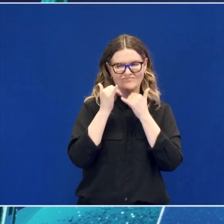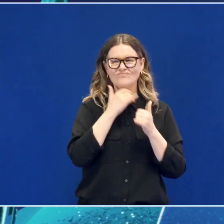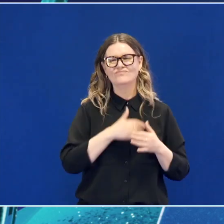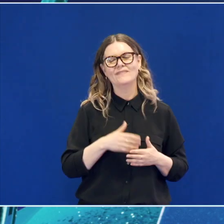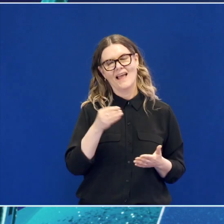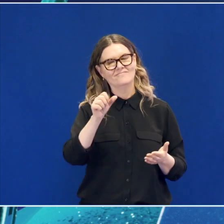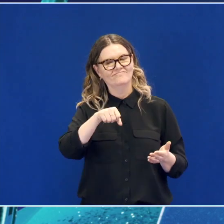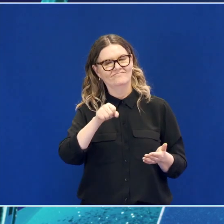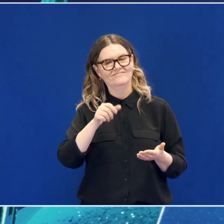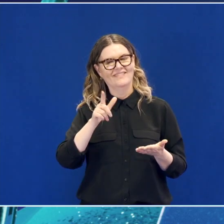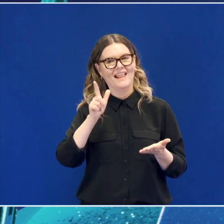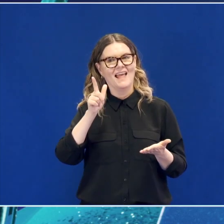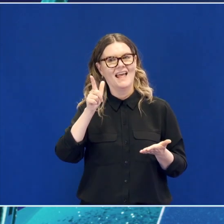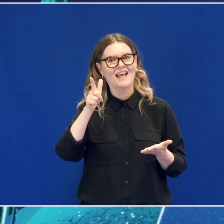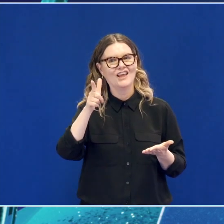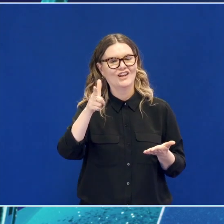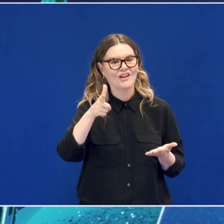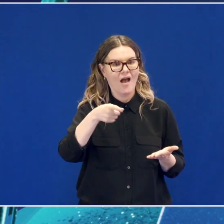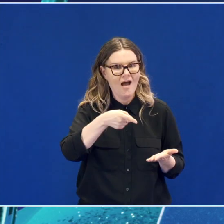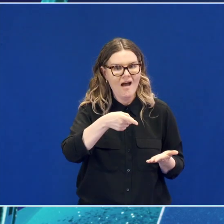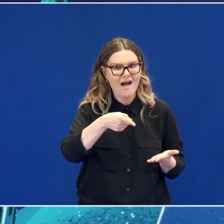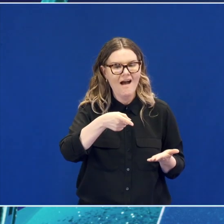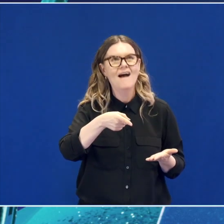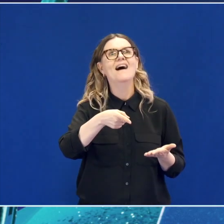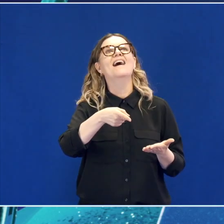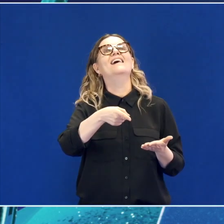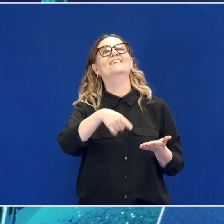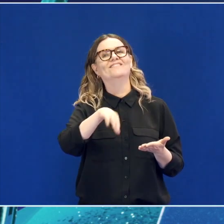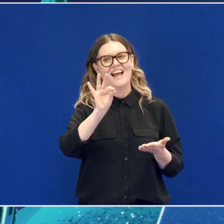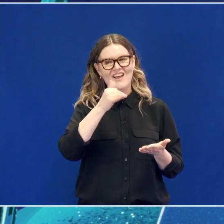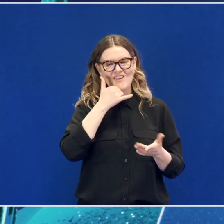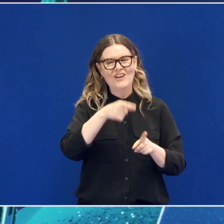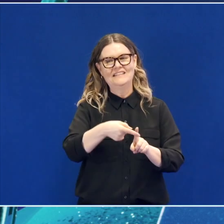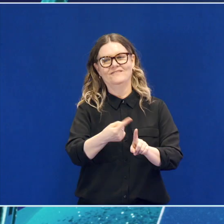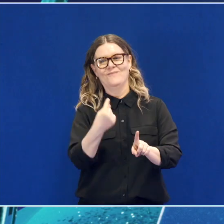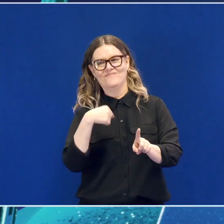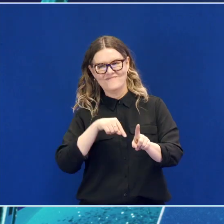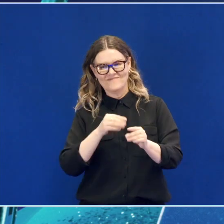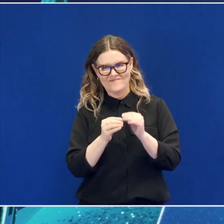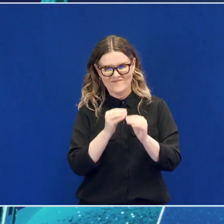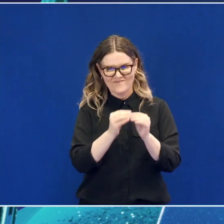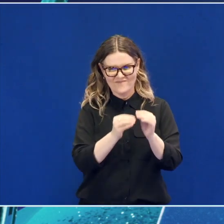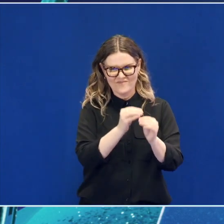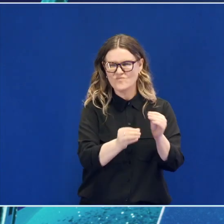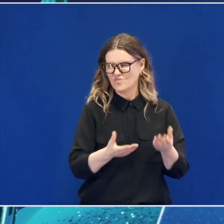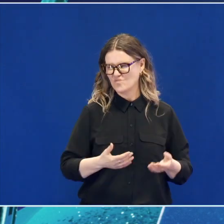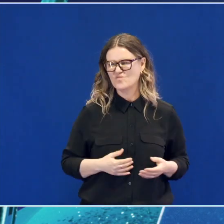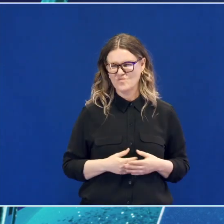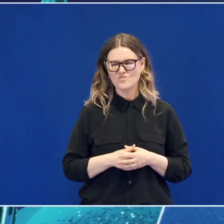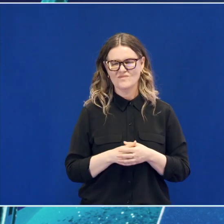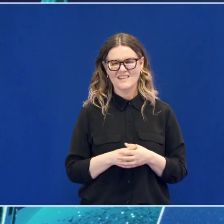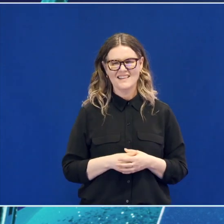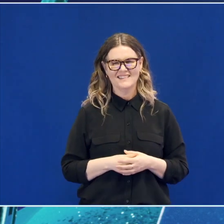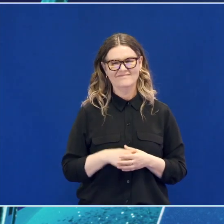When it was humans designing the UI and authoring the code, we talked about the importance of education when it comes to accessibility, and now we're in an era